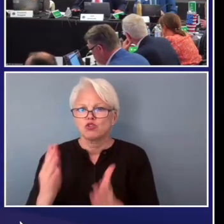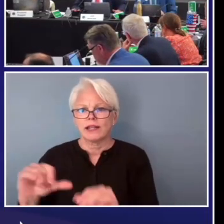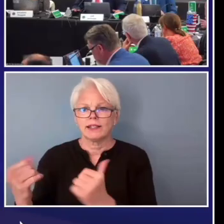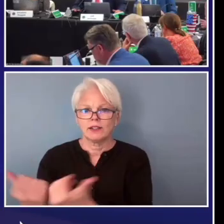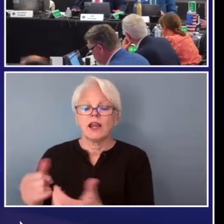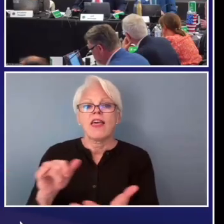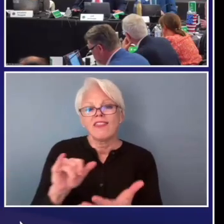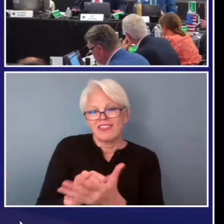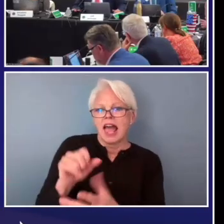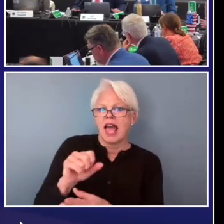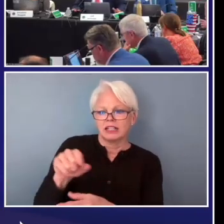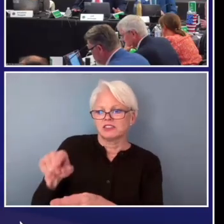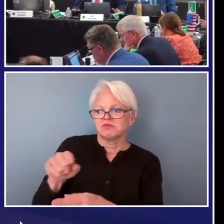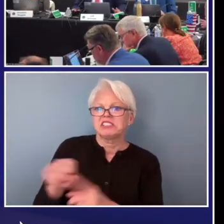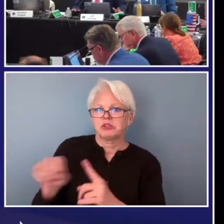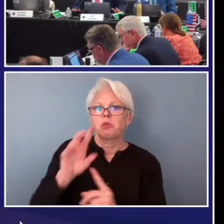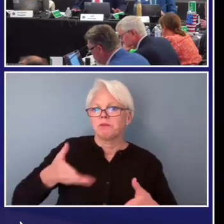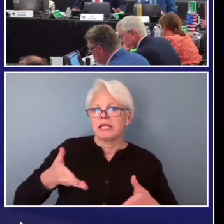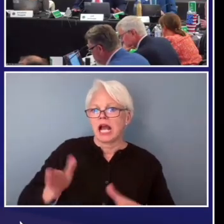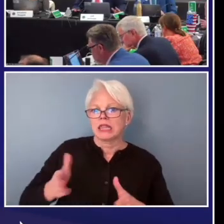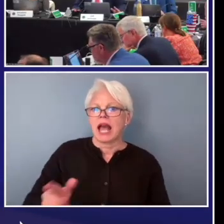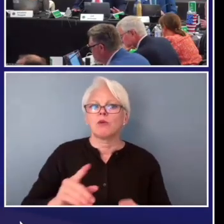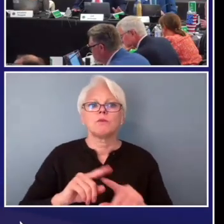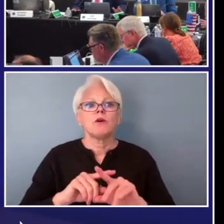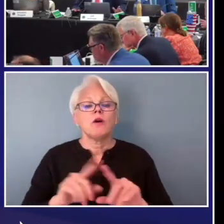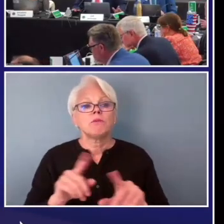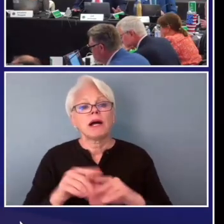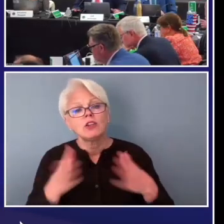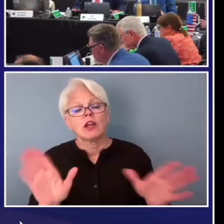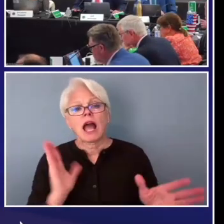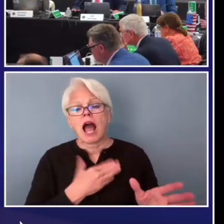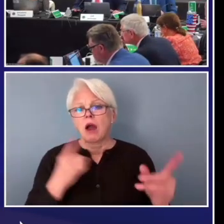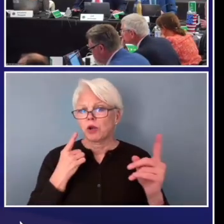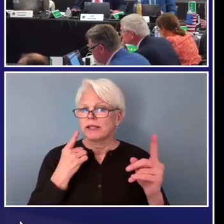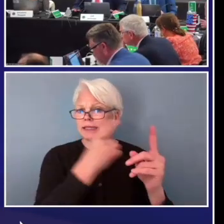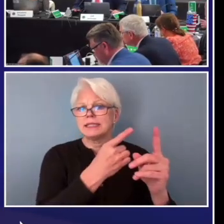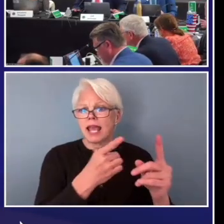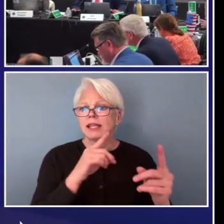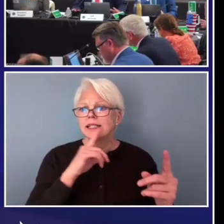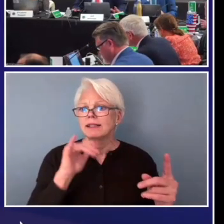But generally speaking, um, our intent here is if someone is, again,